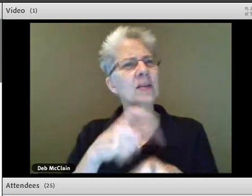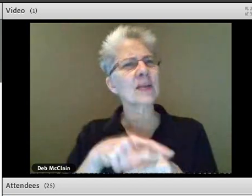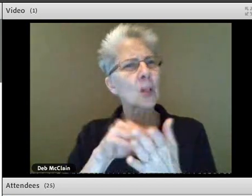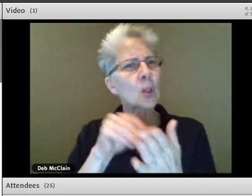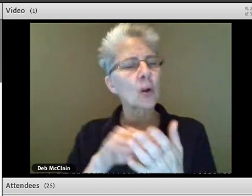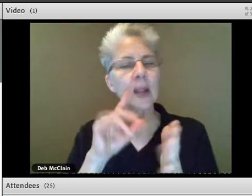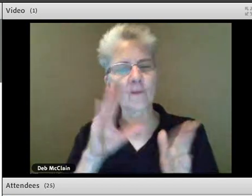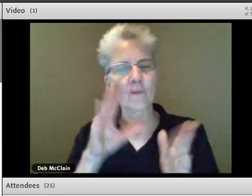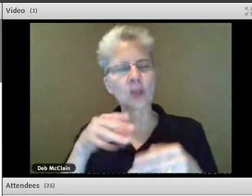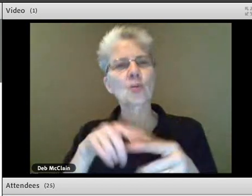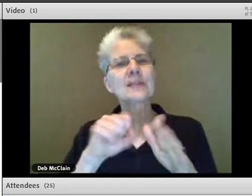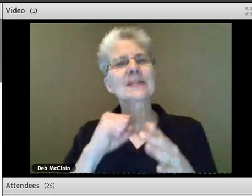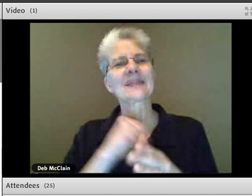during your staff development days.